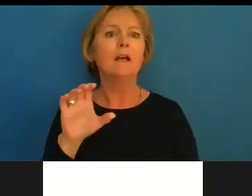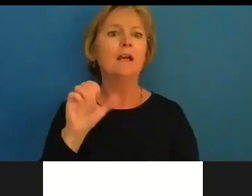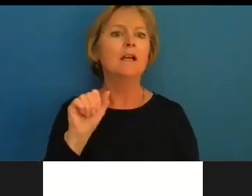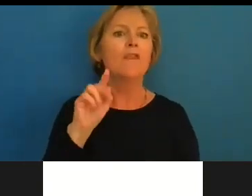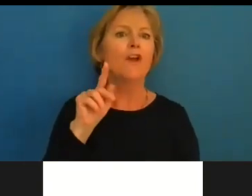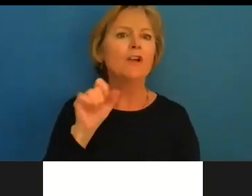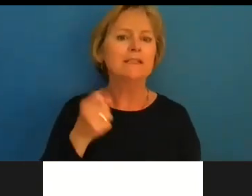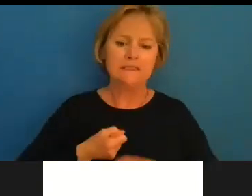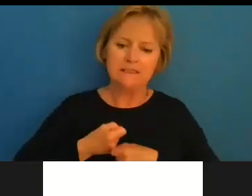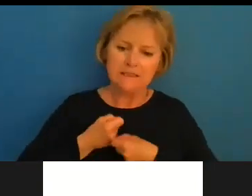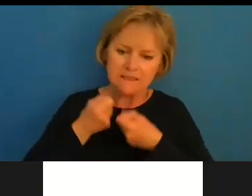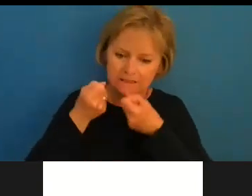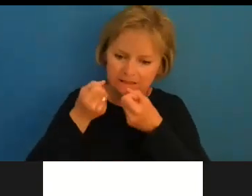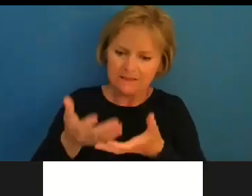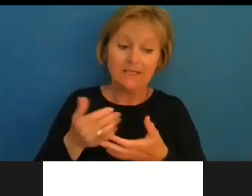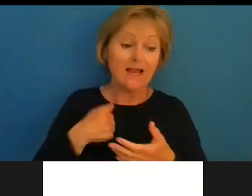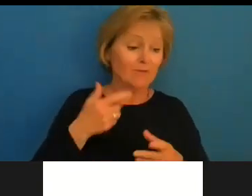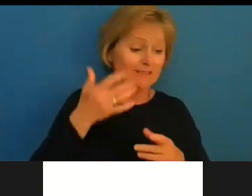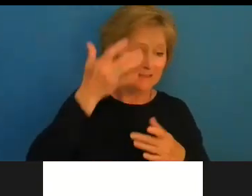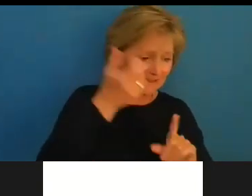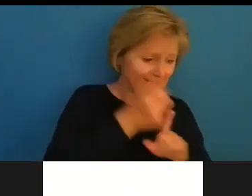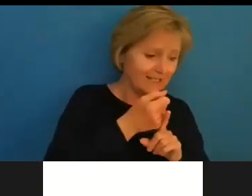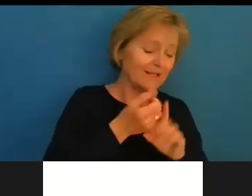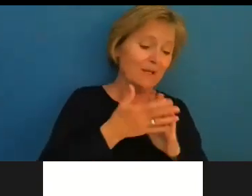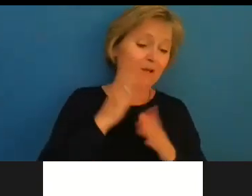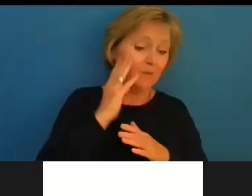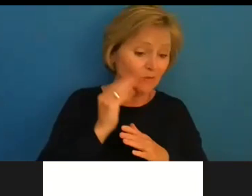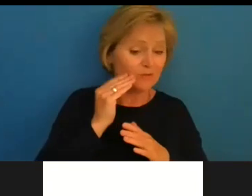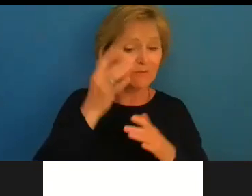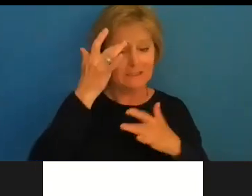in the process of getting sick and getting used to being sick and going through recovery